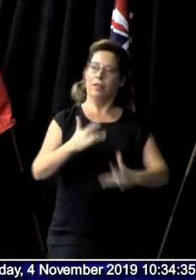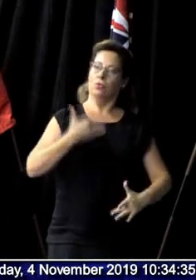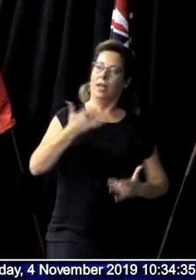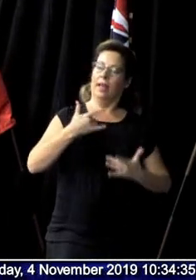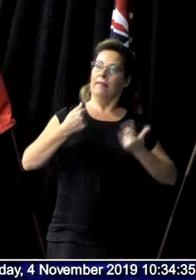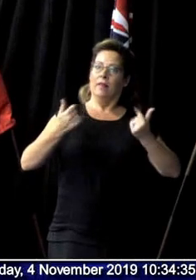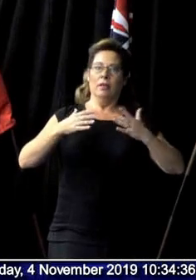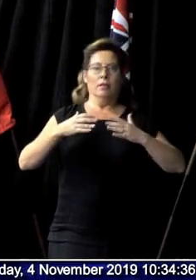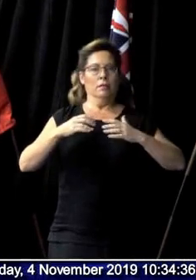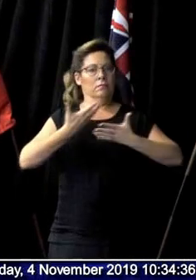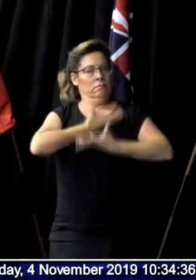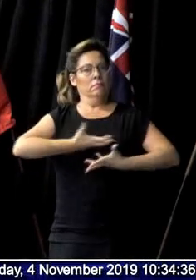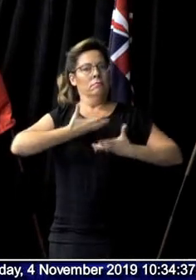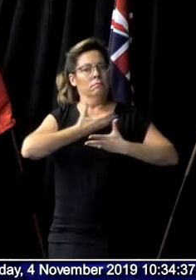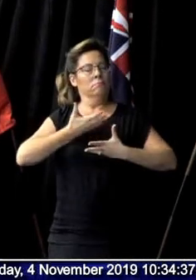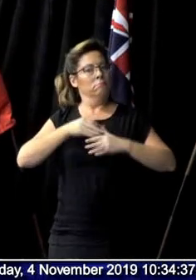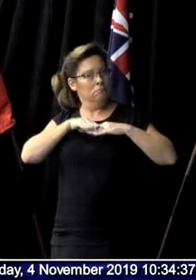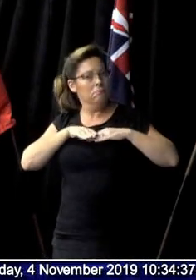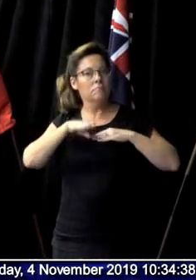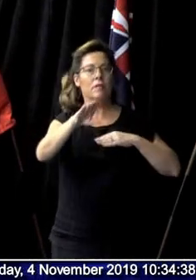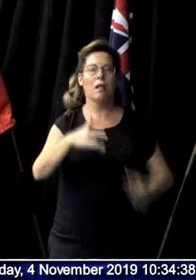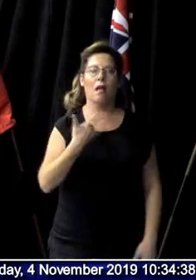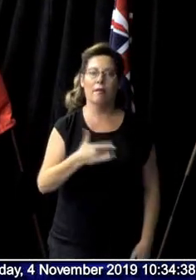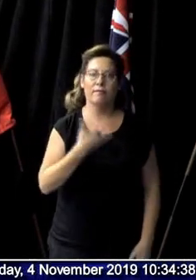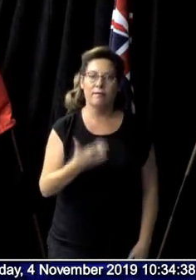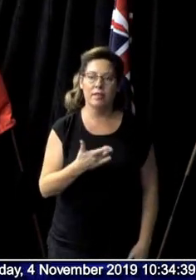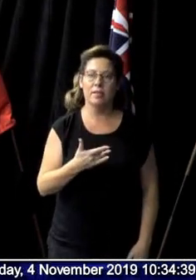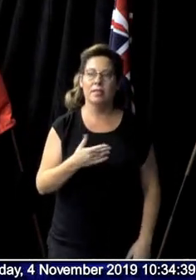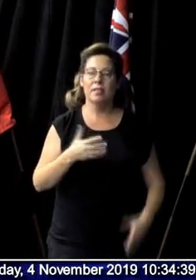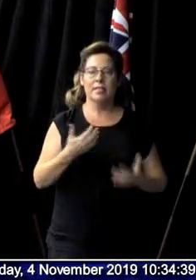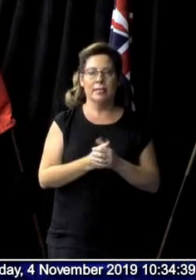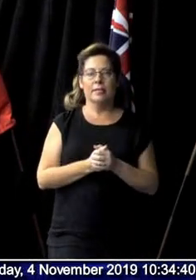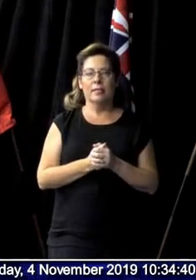This hearing is principally concerned with issues relating to the education